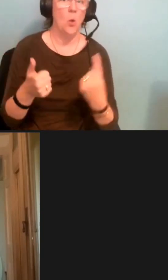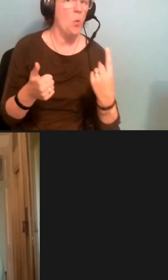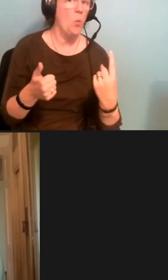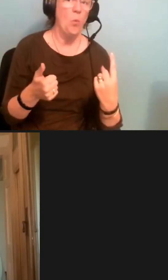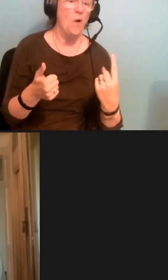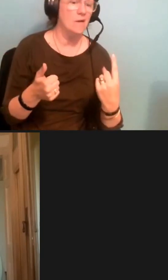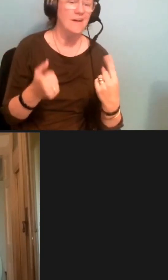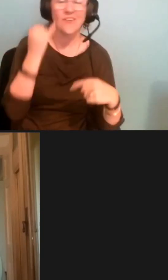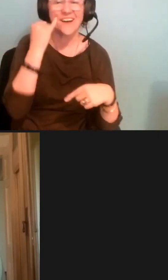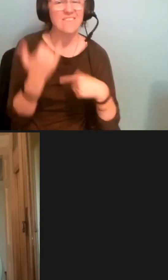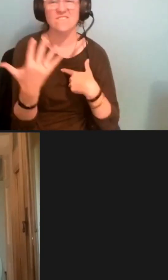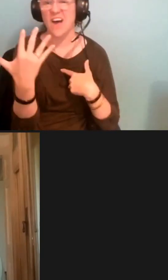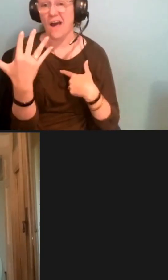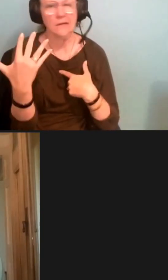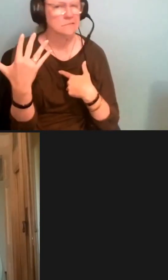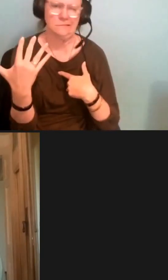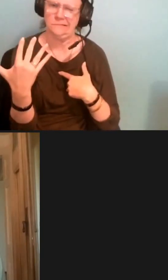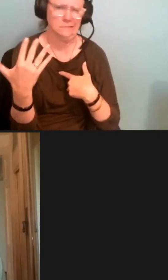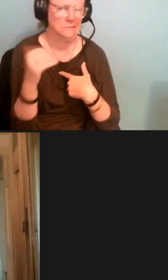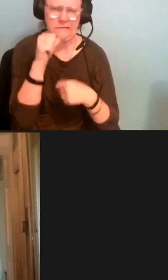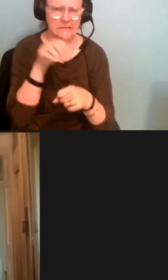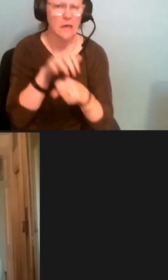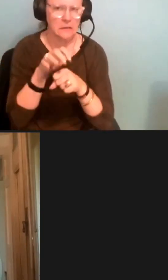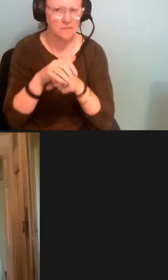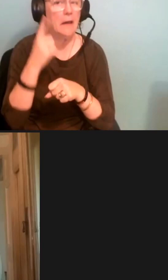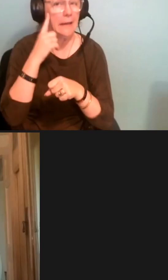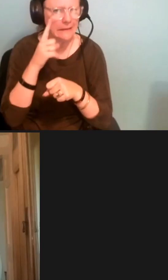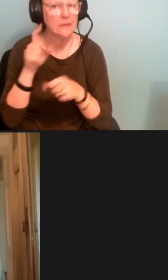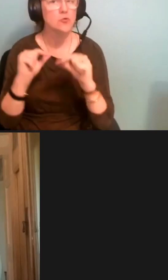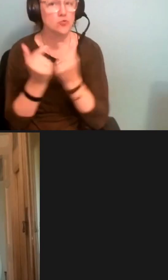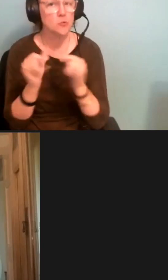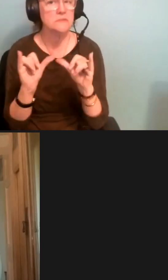you have it's not really looking across a good group of kids 10 is often when we